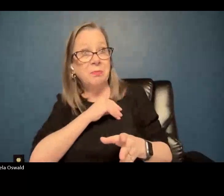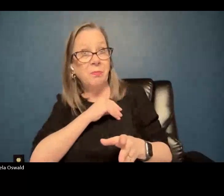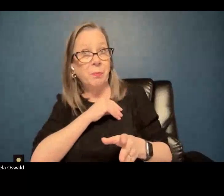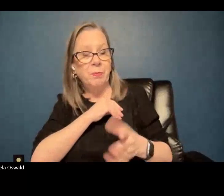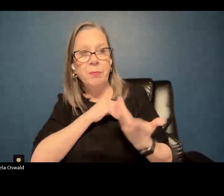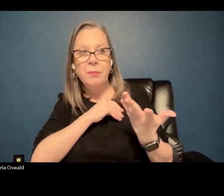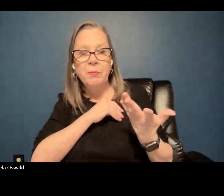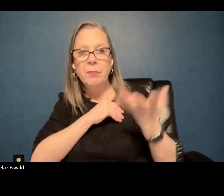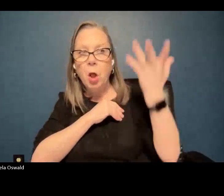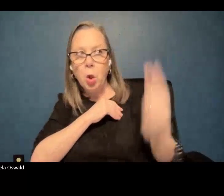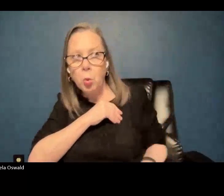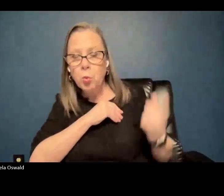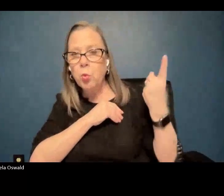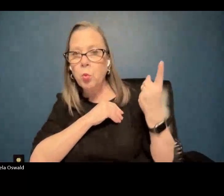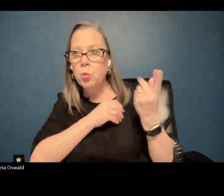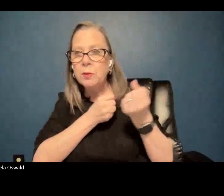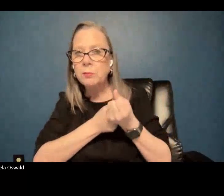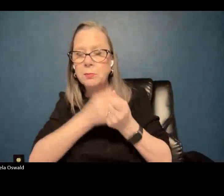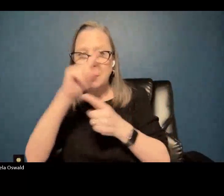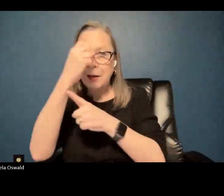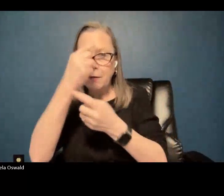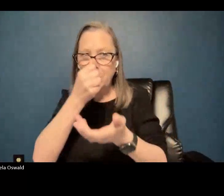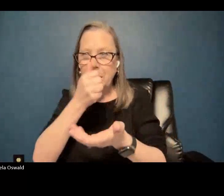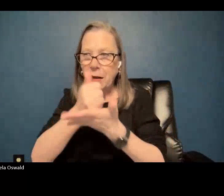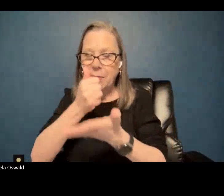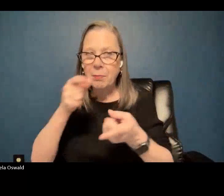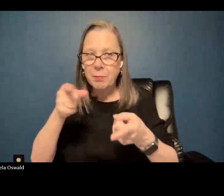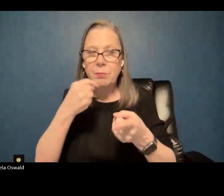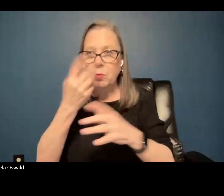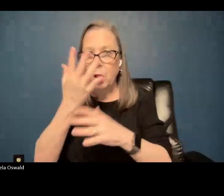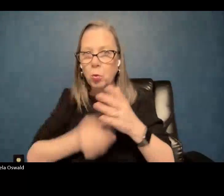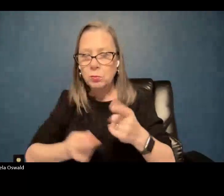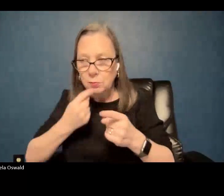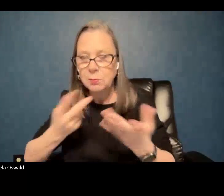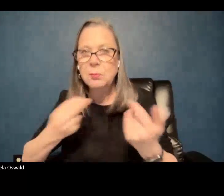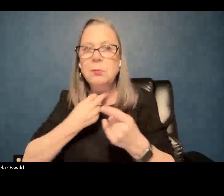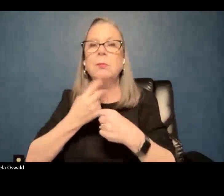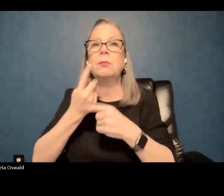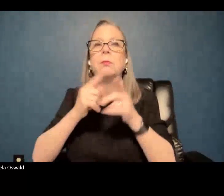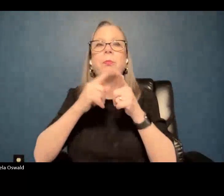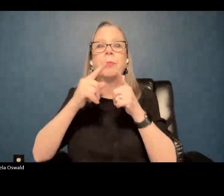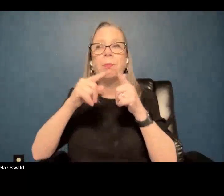and receive the proper benefits they need to be successful and live a quality life themselves.